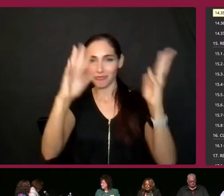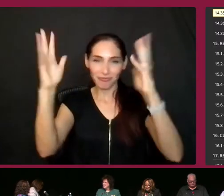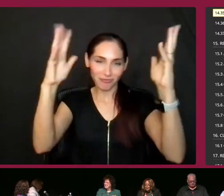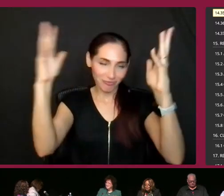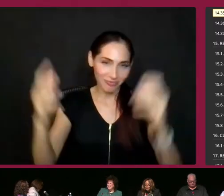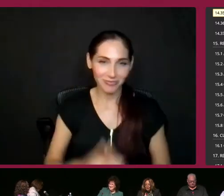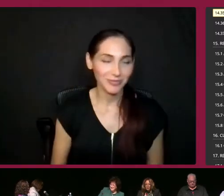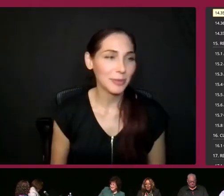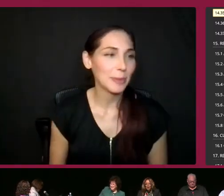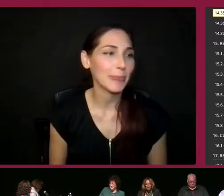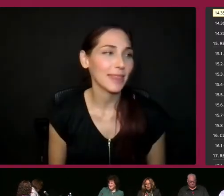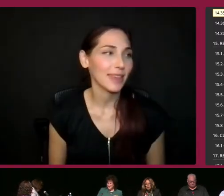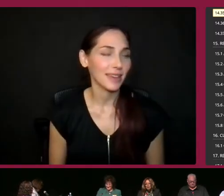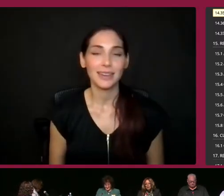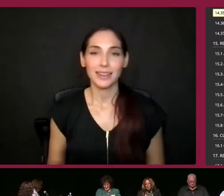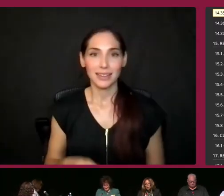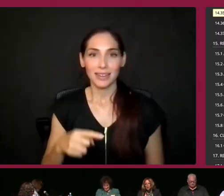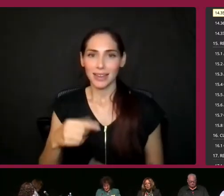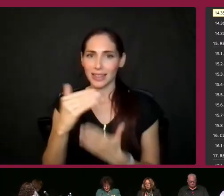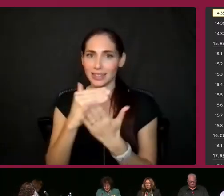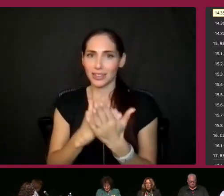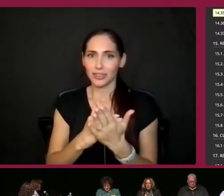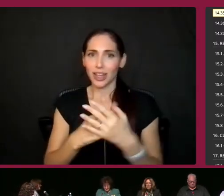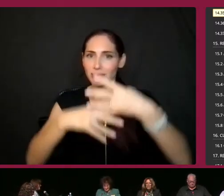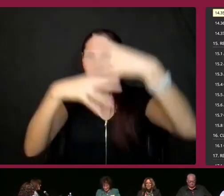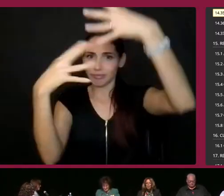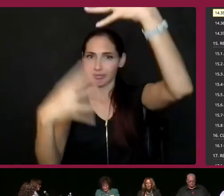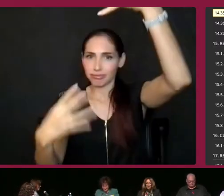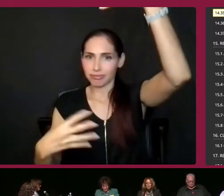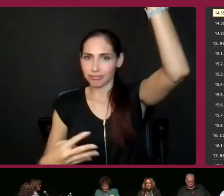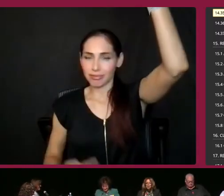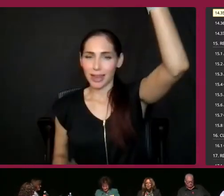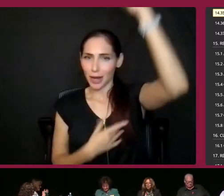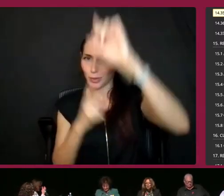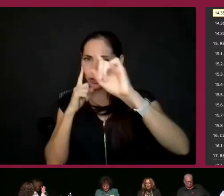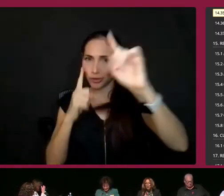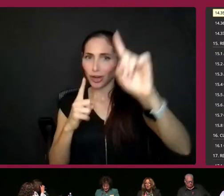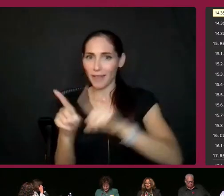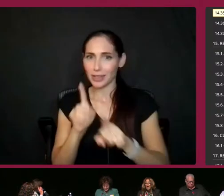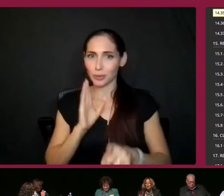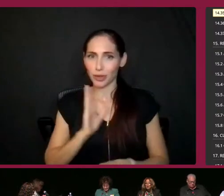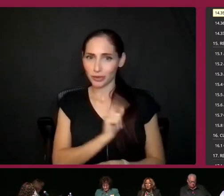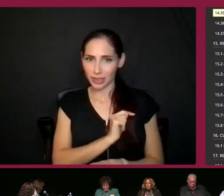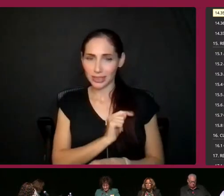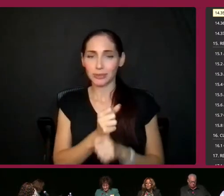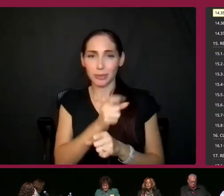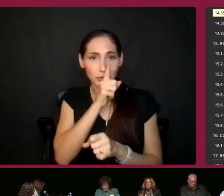This was a very long agenda, and we have strived as a board to make sure that while our interpreters